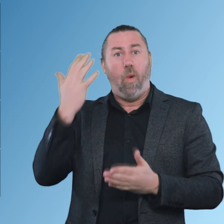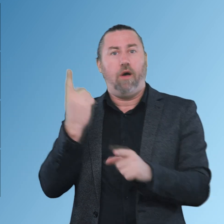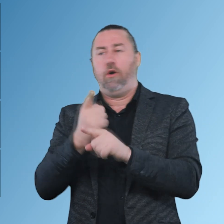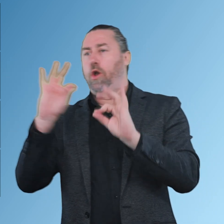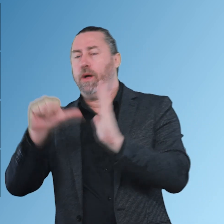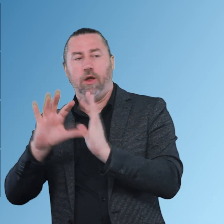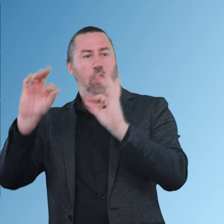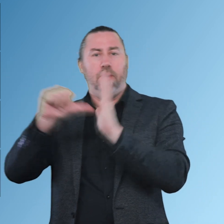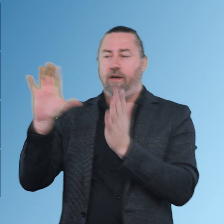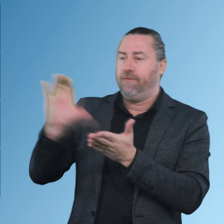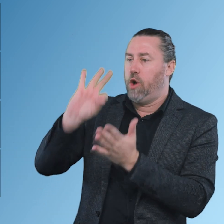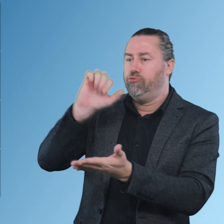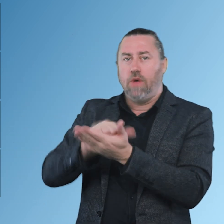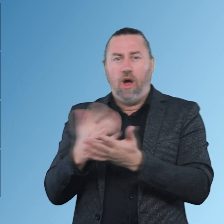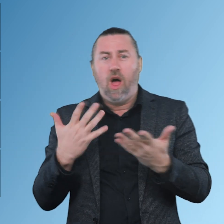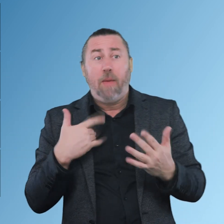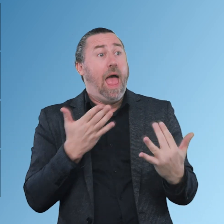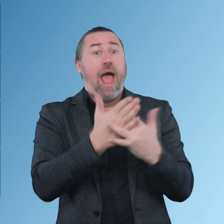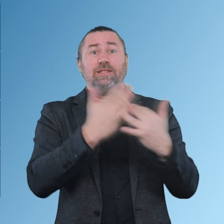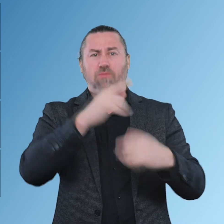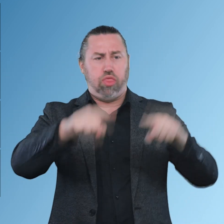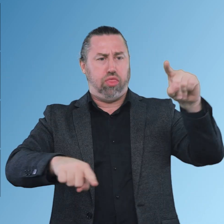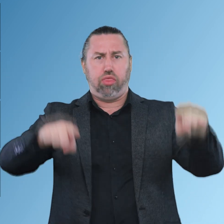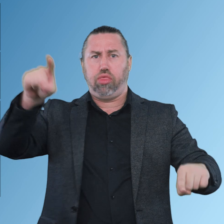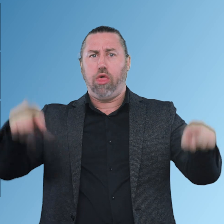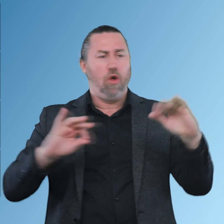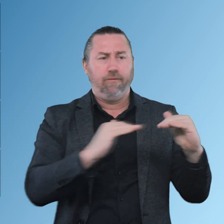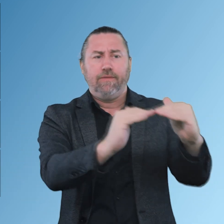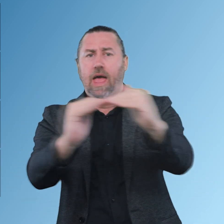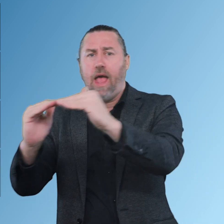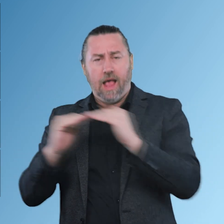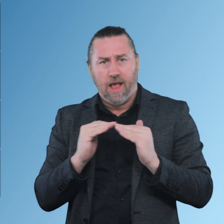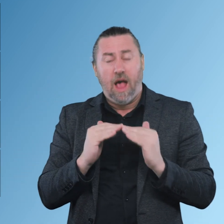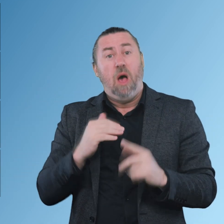in access and unique barriers Auslan users face in understanding their rights